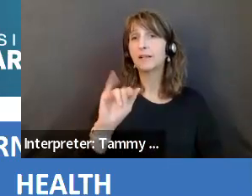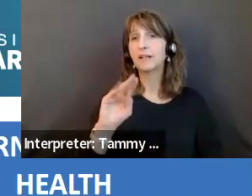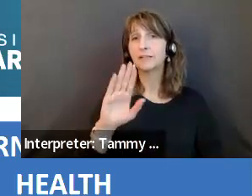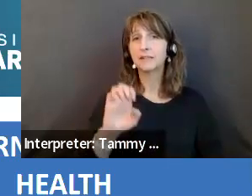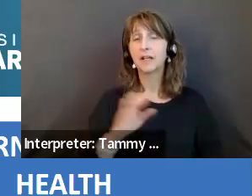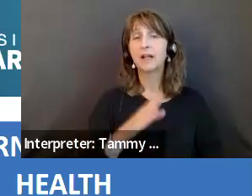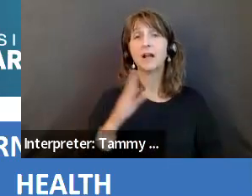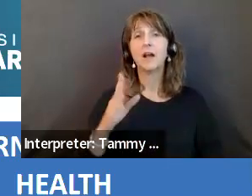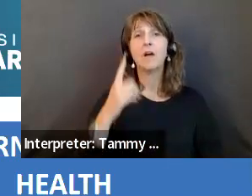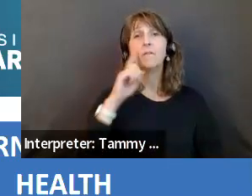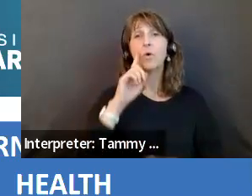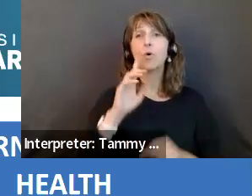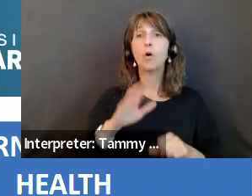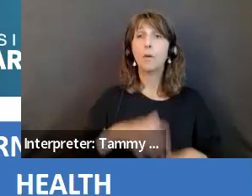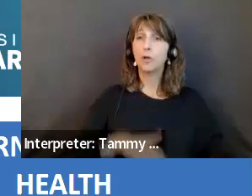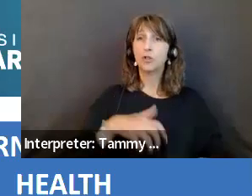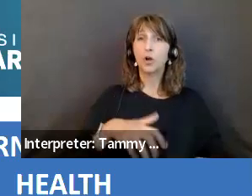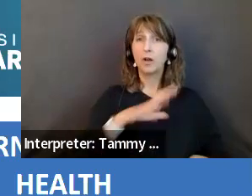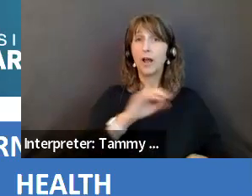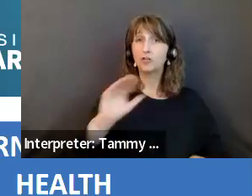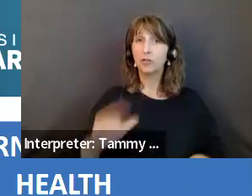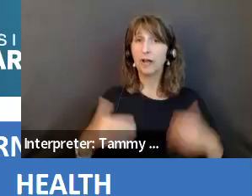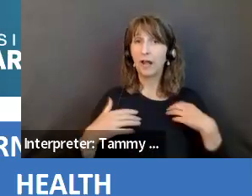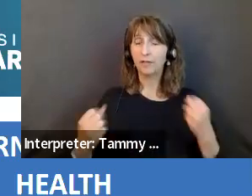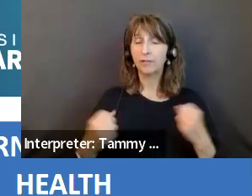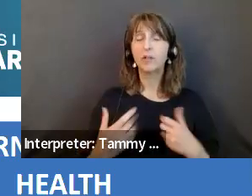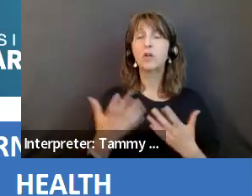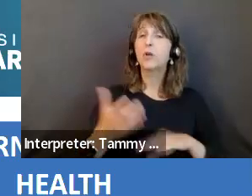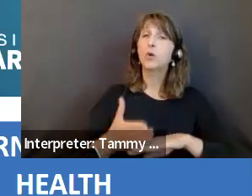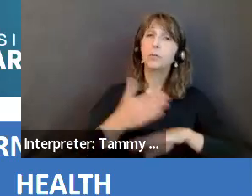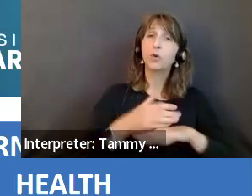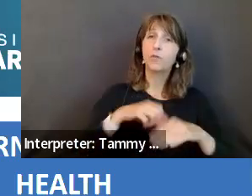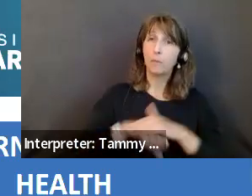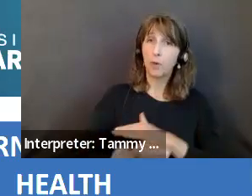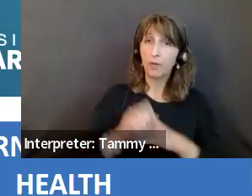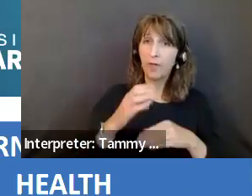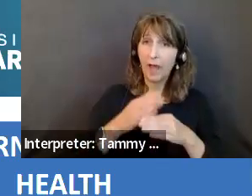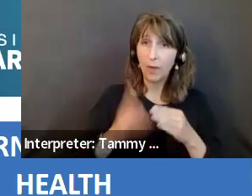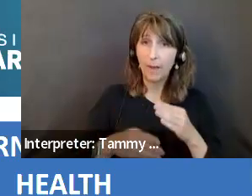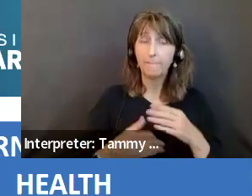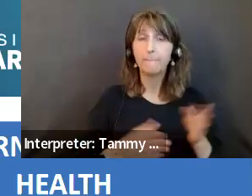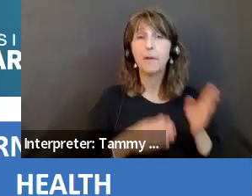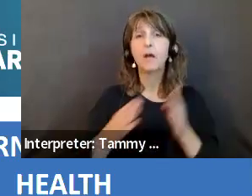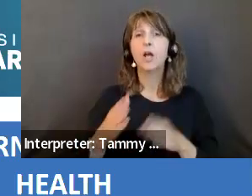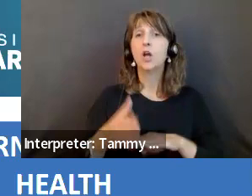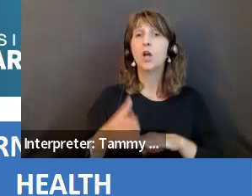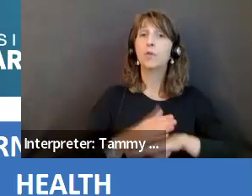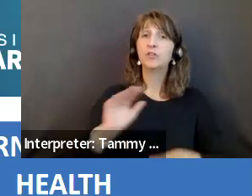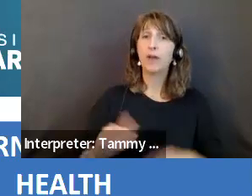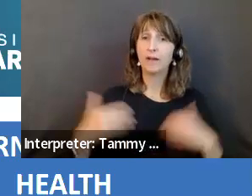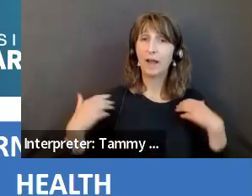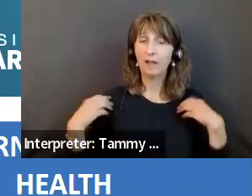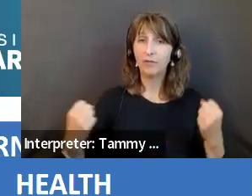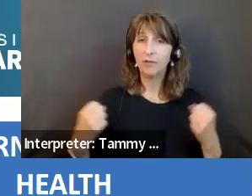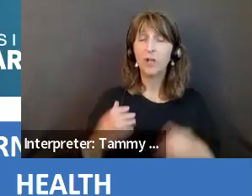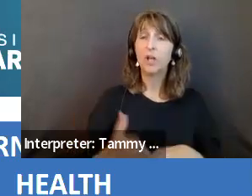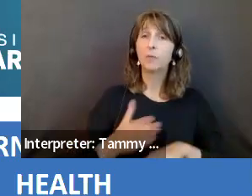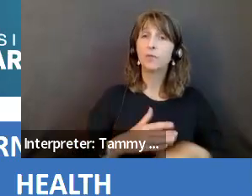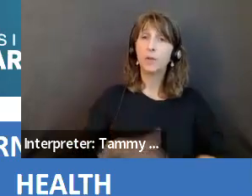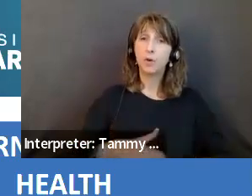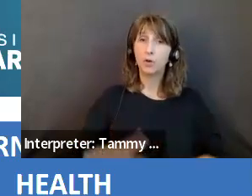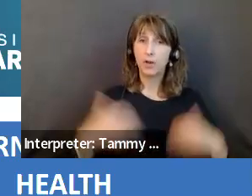The we identified the goals of improving birth outcomes, improving child health. Improving maternal health and improving reproductive health.